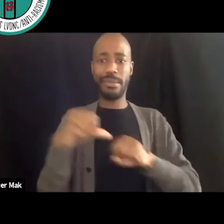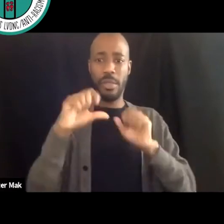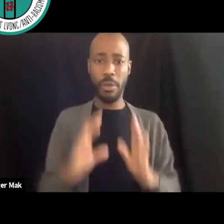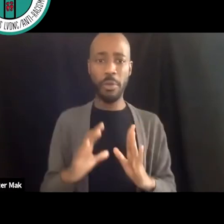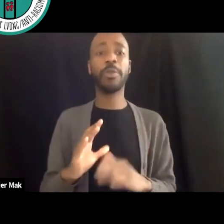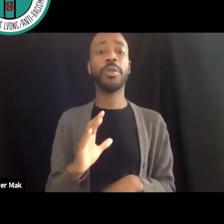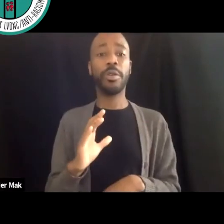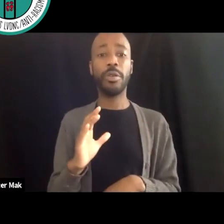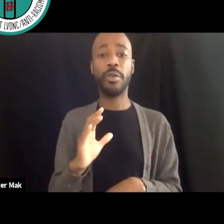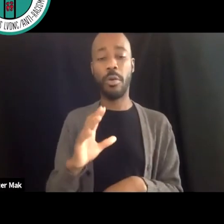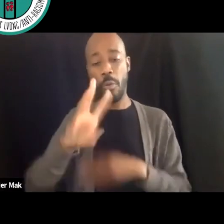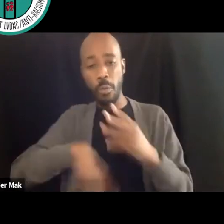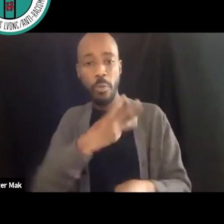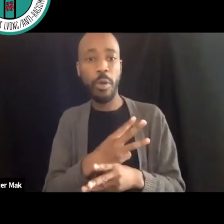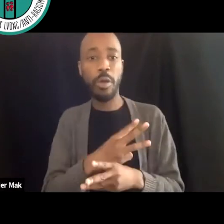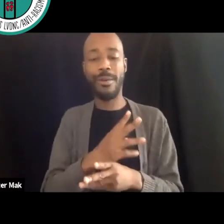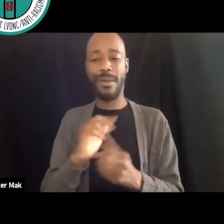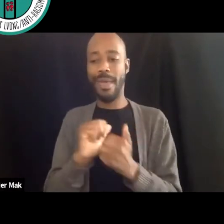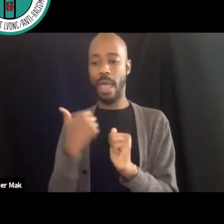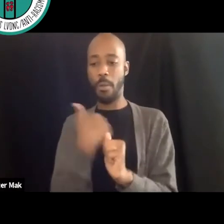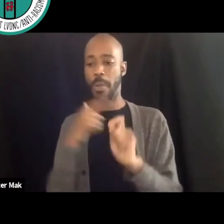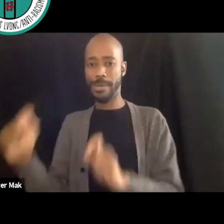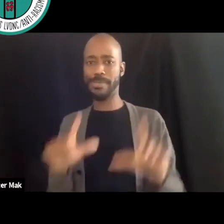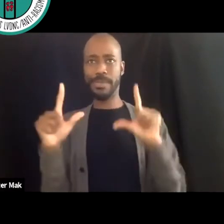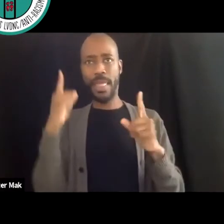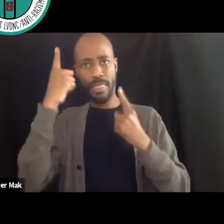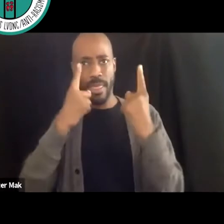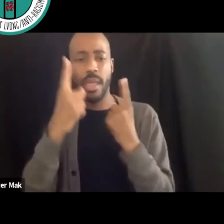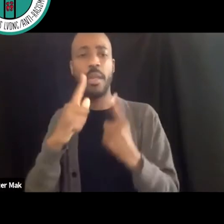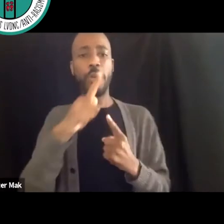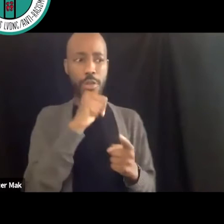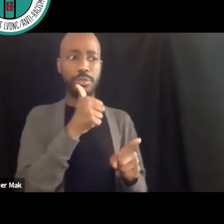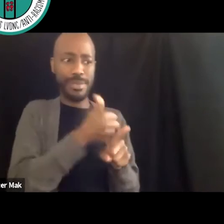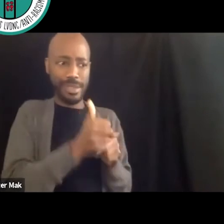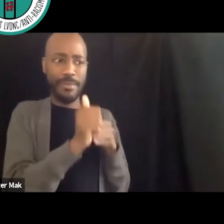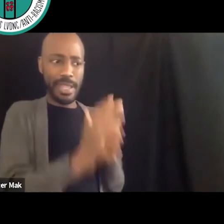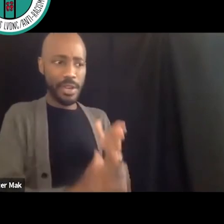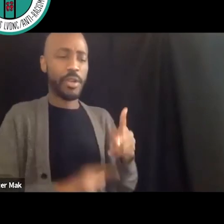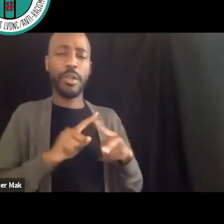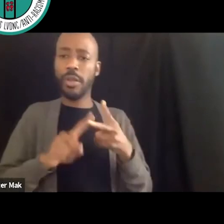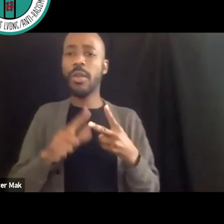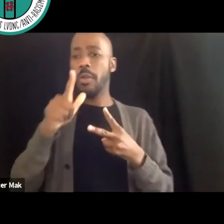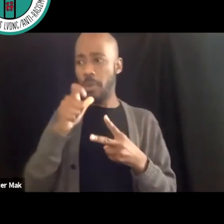our thinking is really defining who is considered a leader, who is considered capable